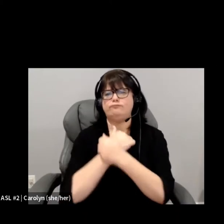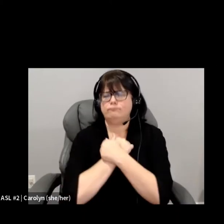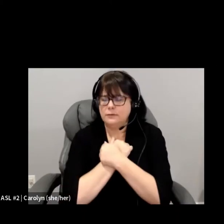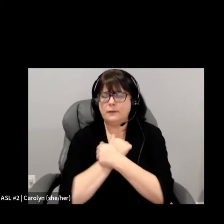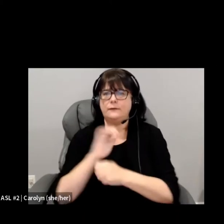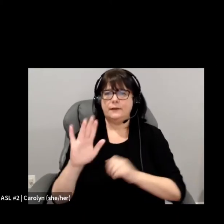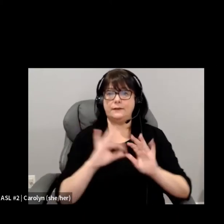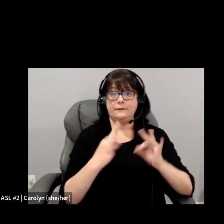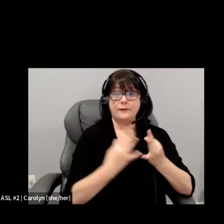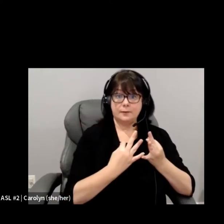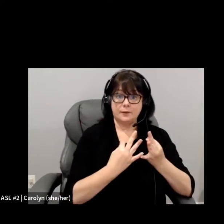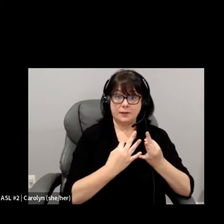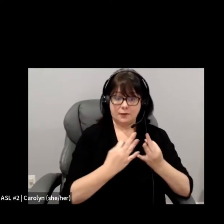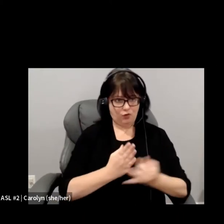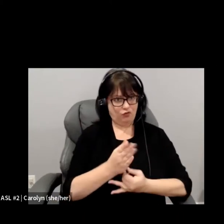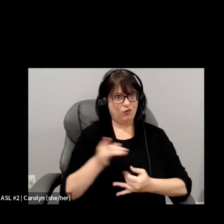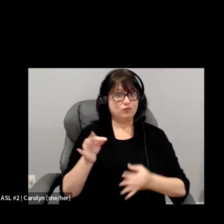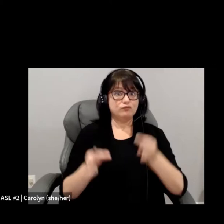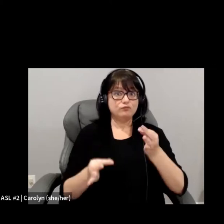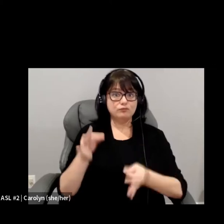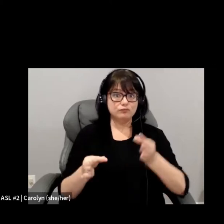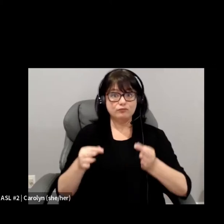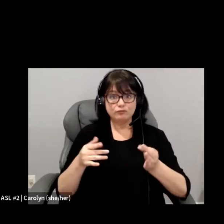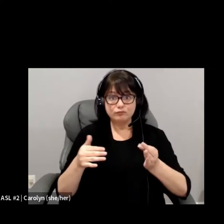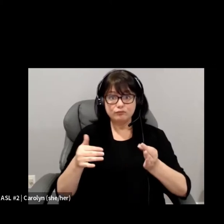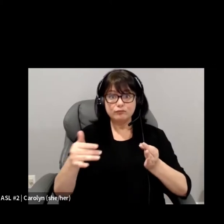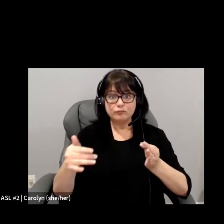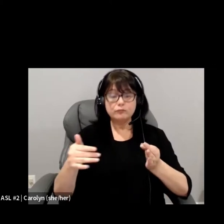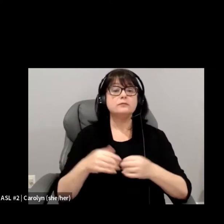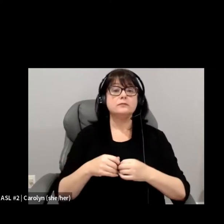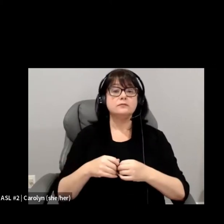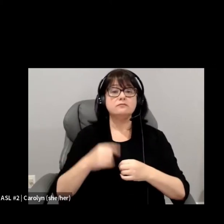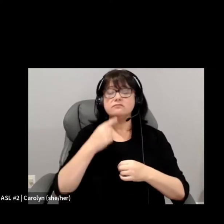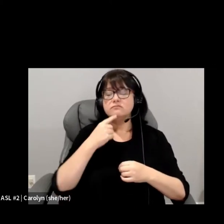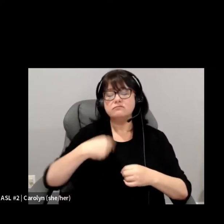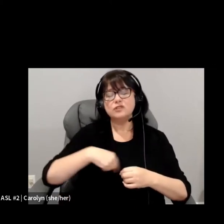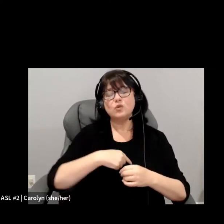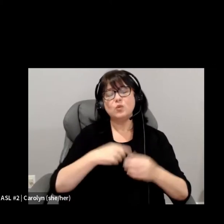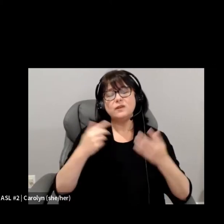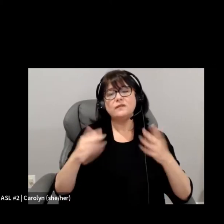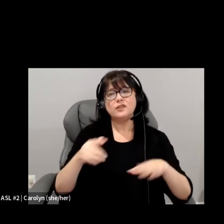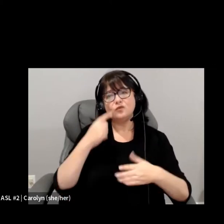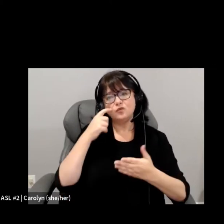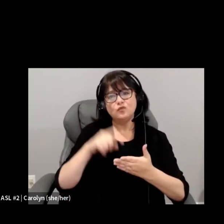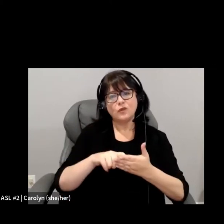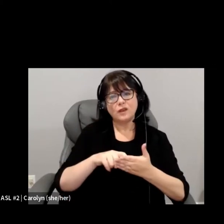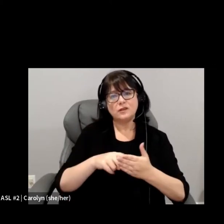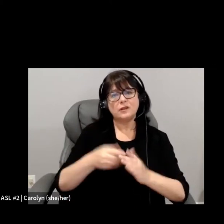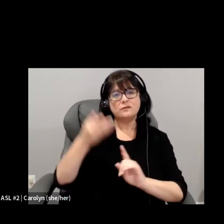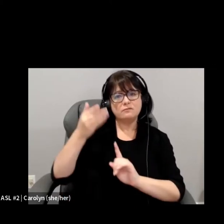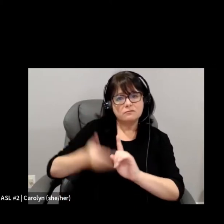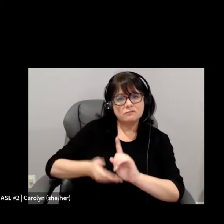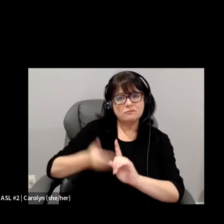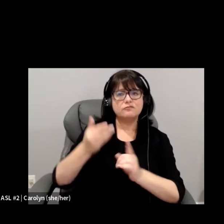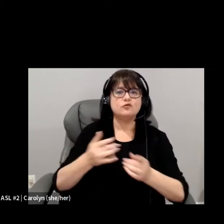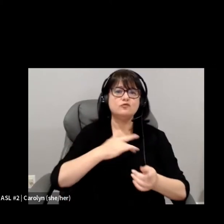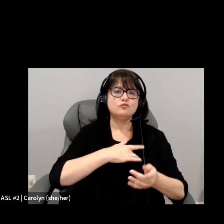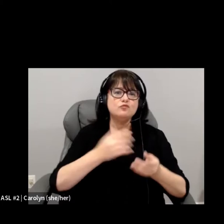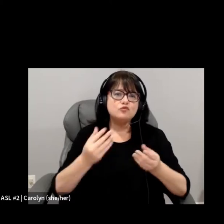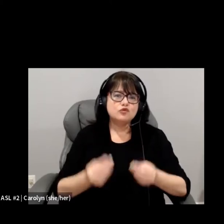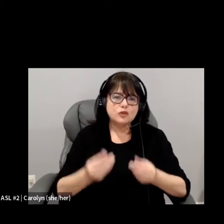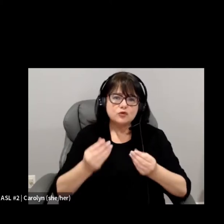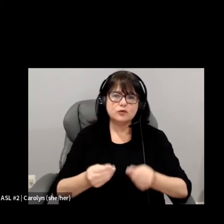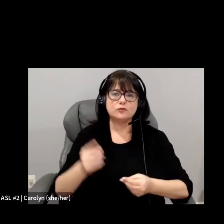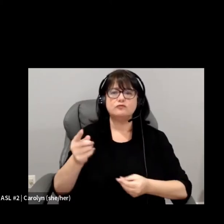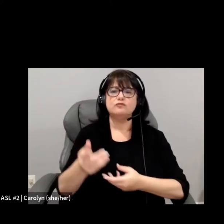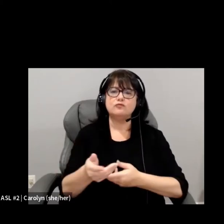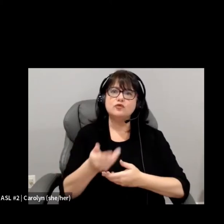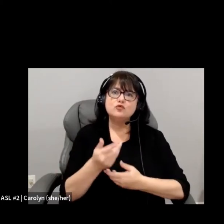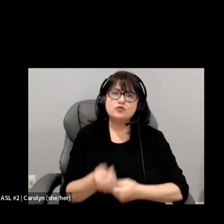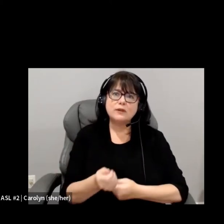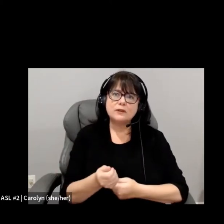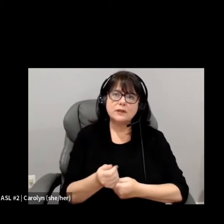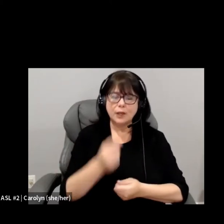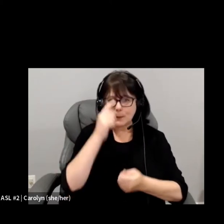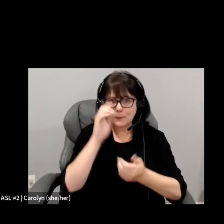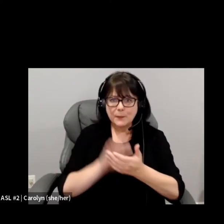WE HAVE ALL OF US RECOGNIZED A GENTLE, TRUST, BELIEVING SPIRIT AND A THINKING HUMAN BEING